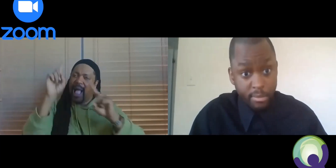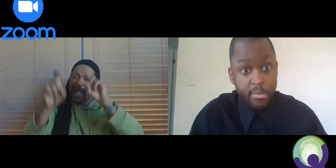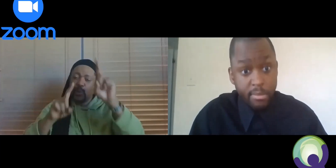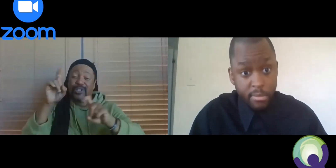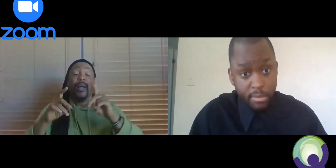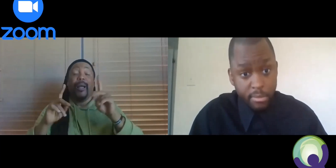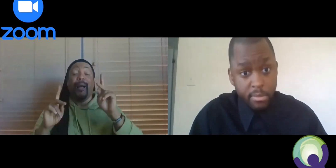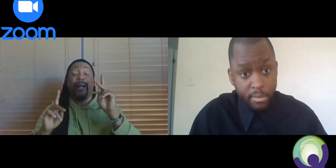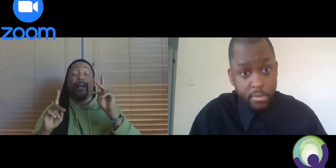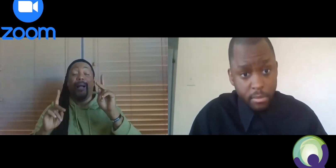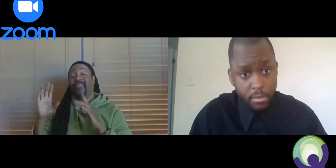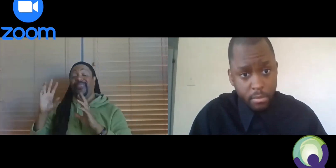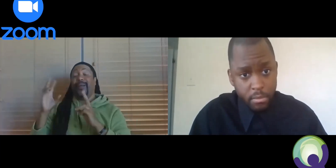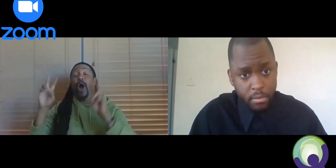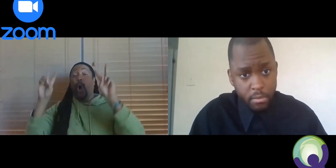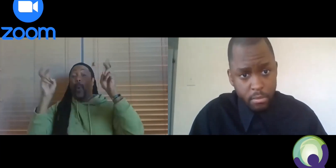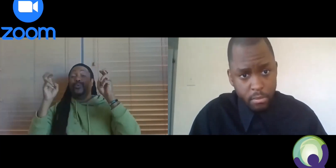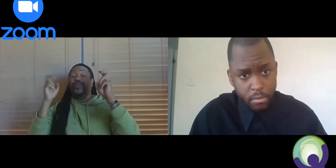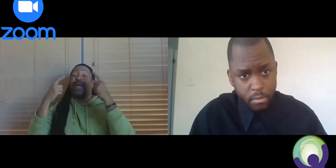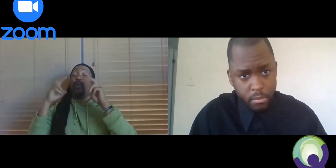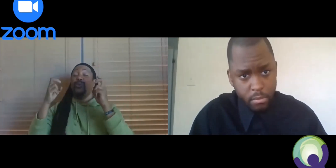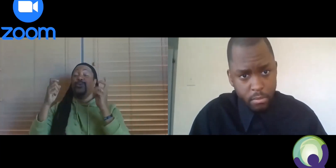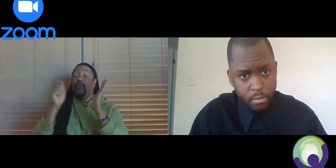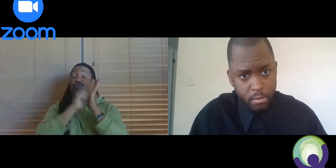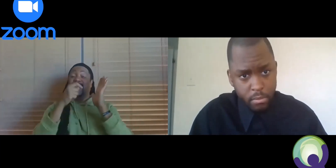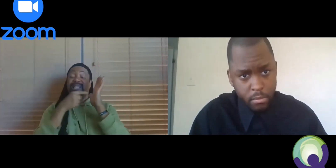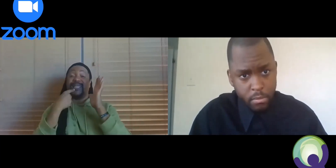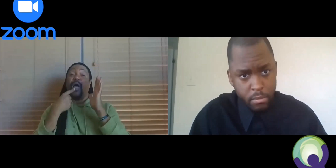It’s better to ask questions. There’s a famous quote that says